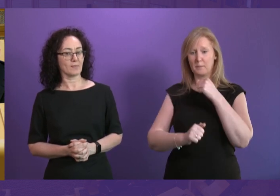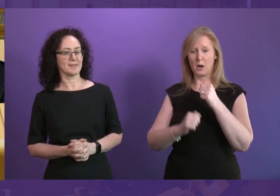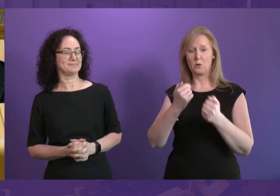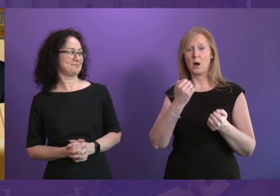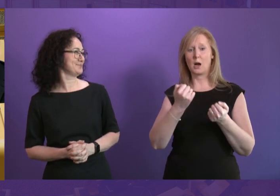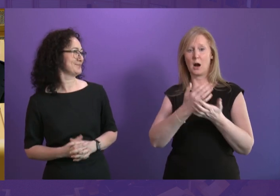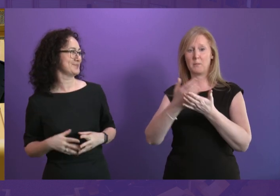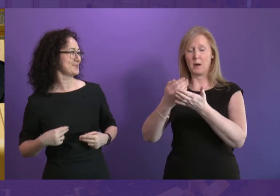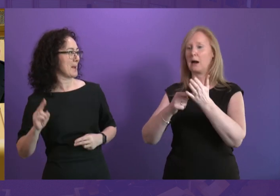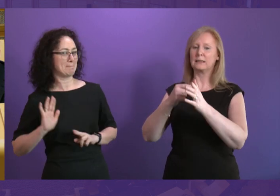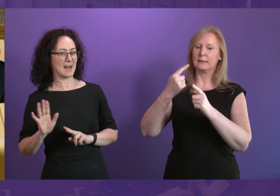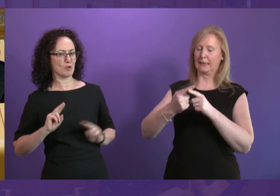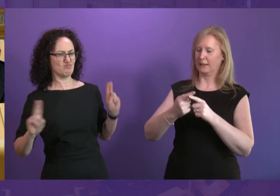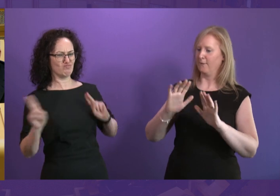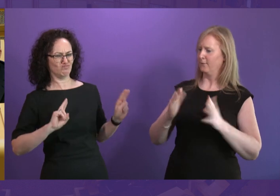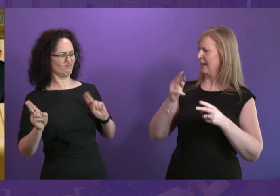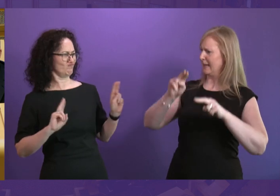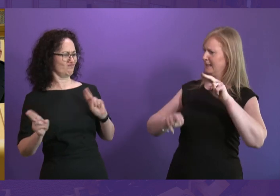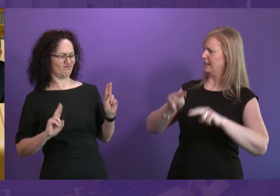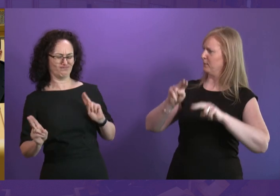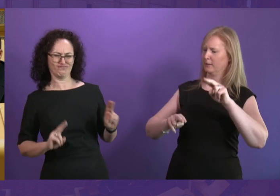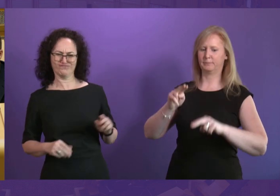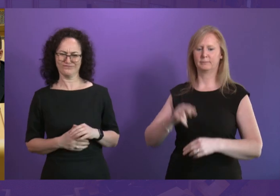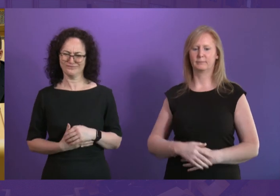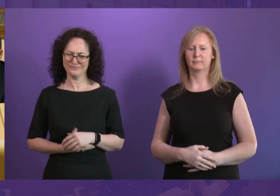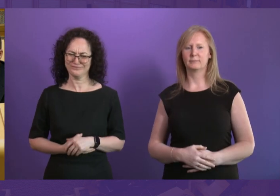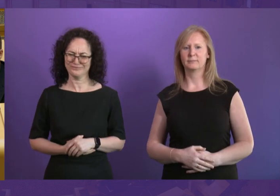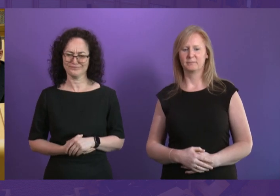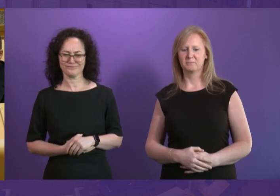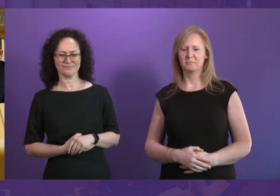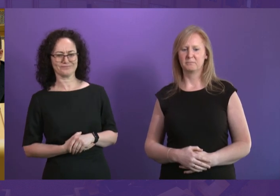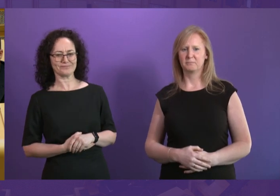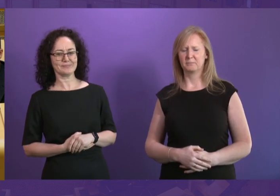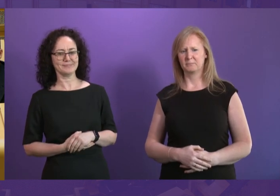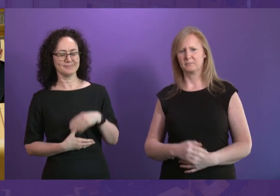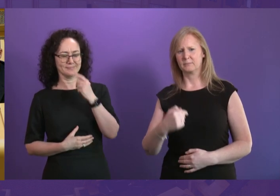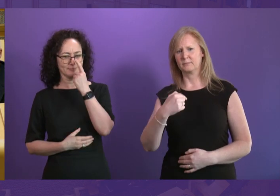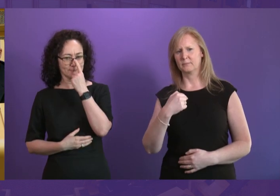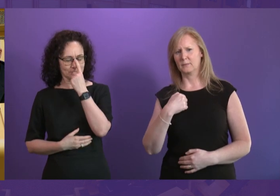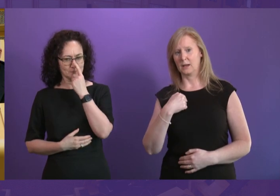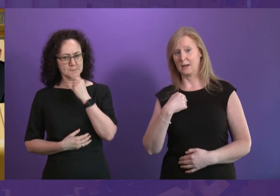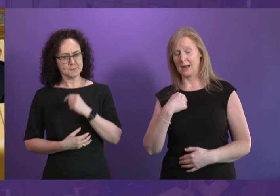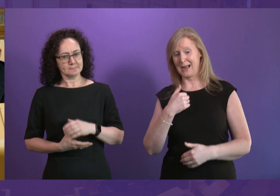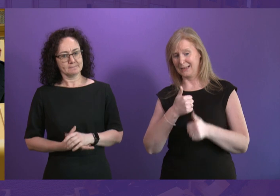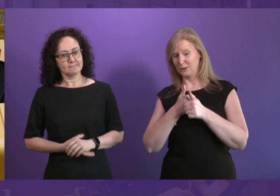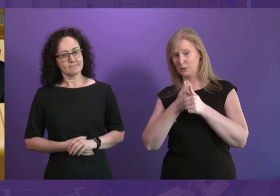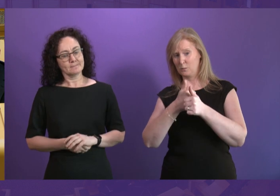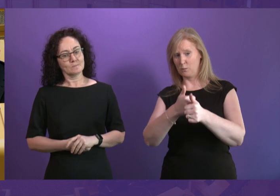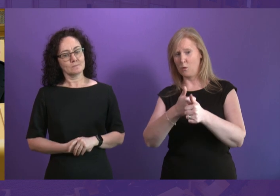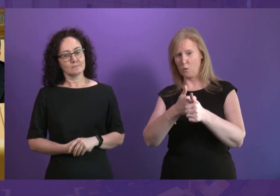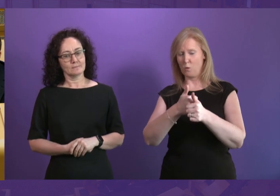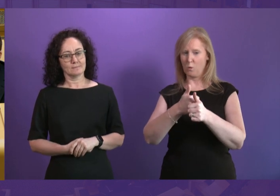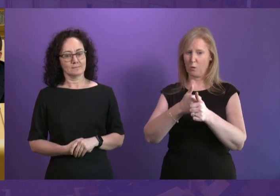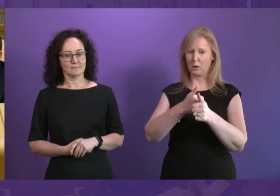with no assessment whatsoever. Do I support a back-of-the-fag-packet policy that threatens